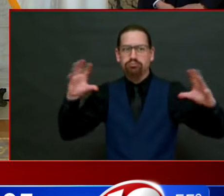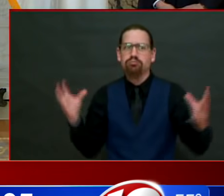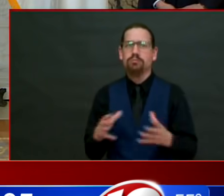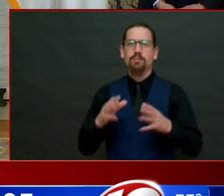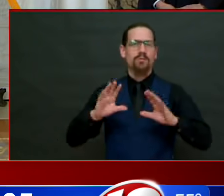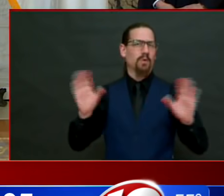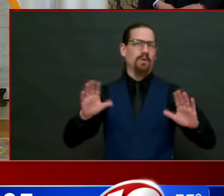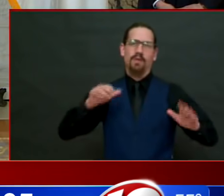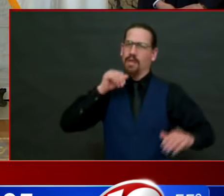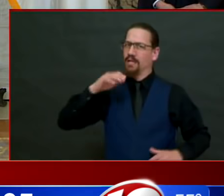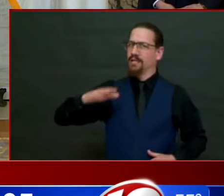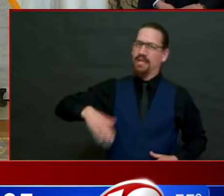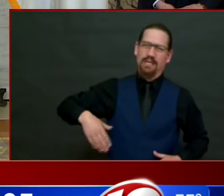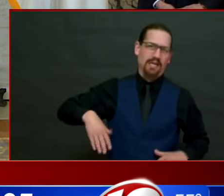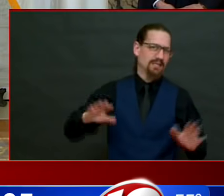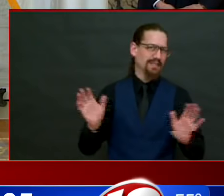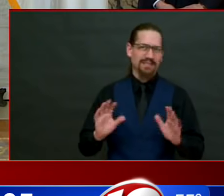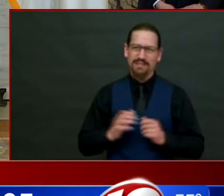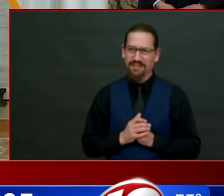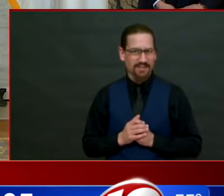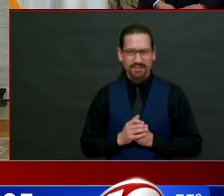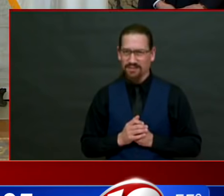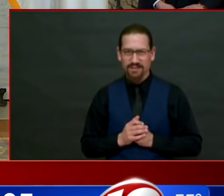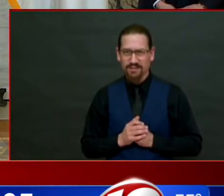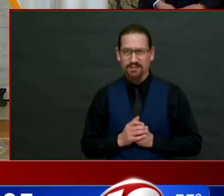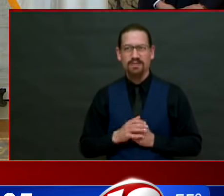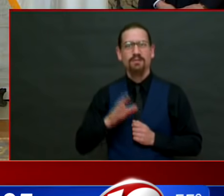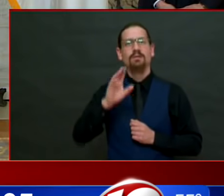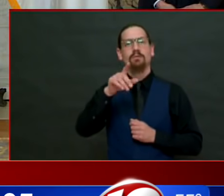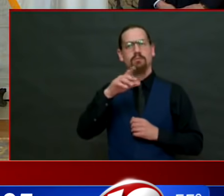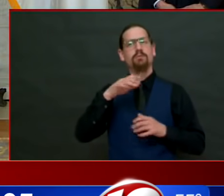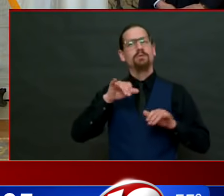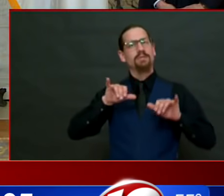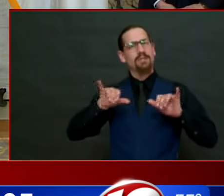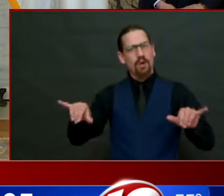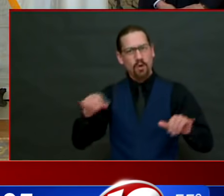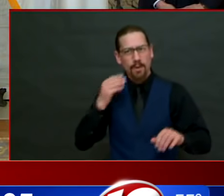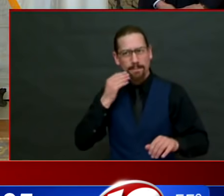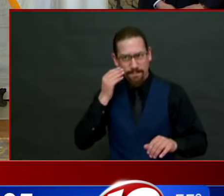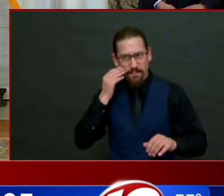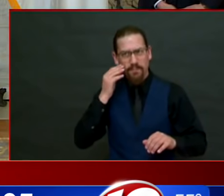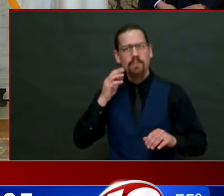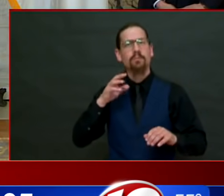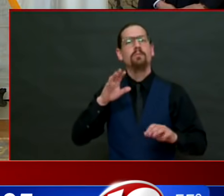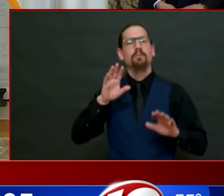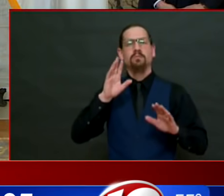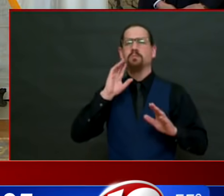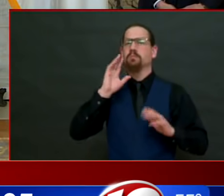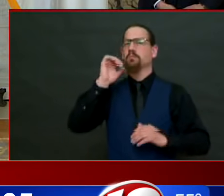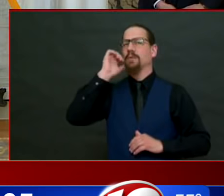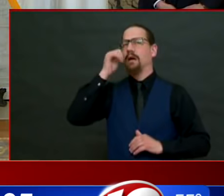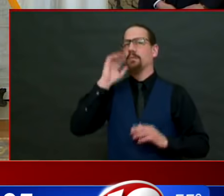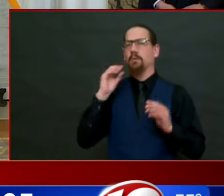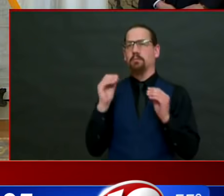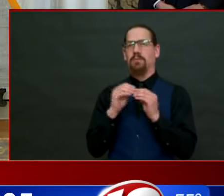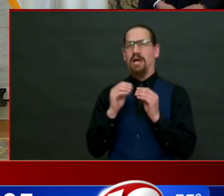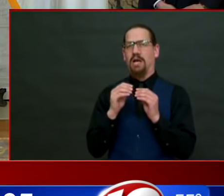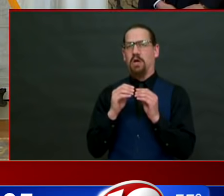I WANT TO SAY THIS, IF I LIFT THE STAY-AT-HOME ORDER, WHICH I